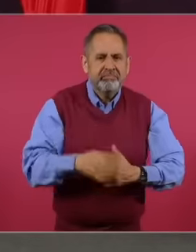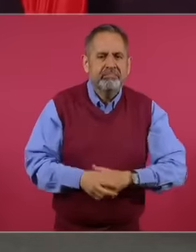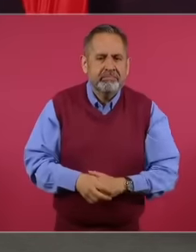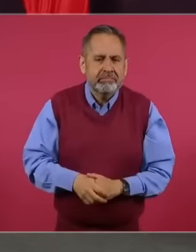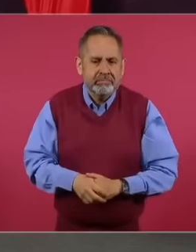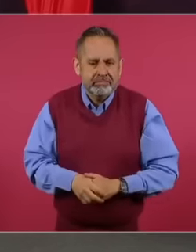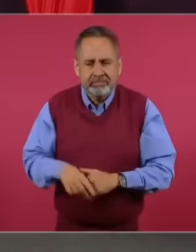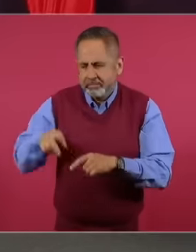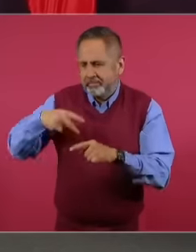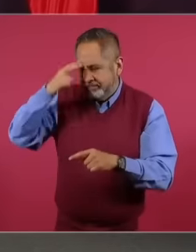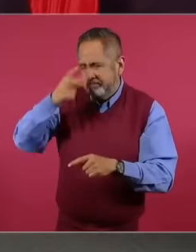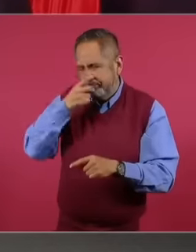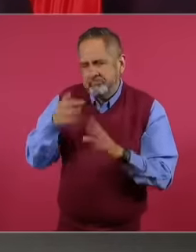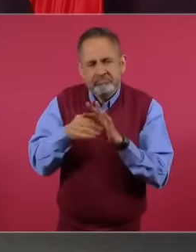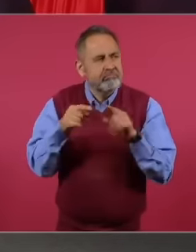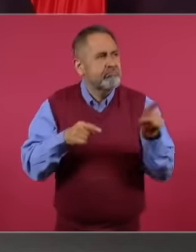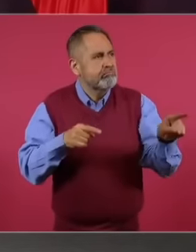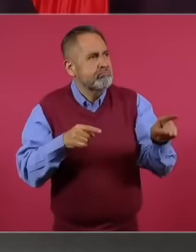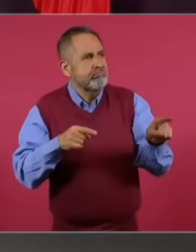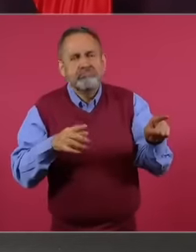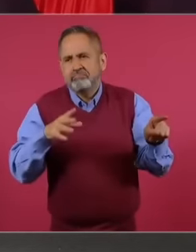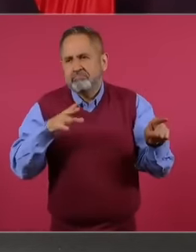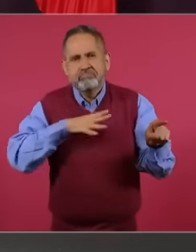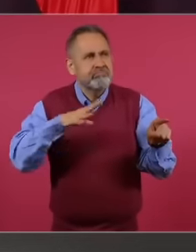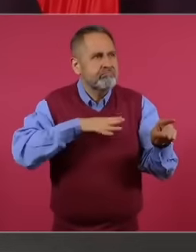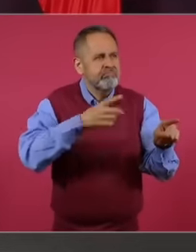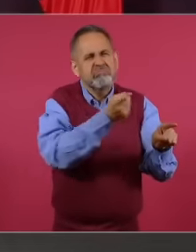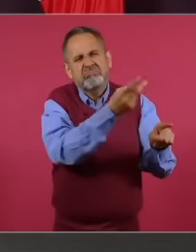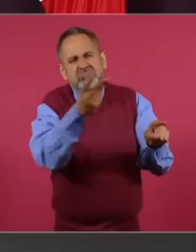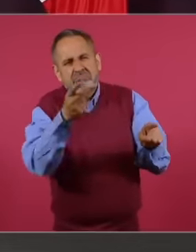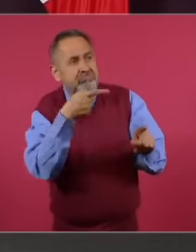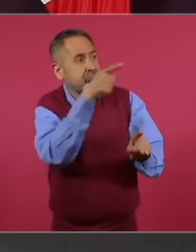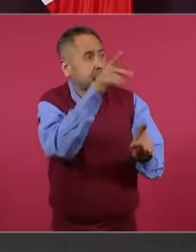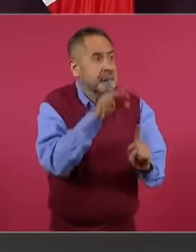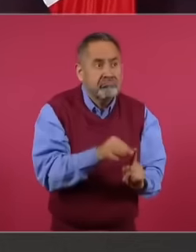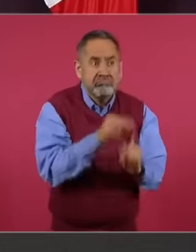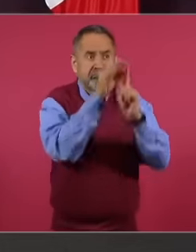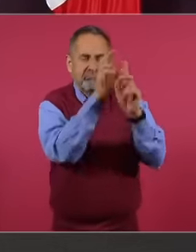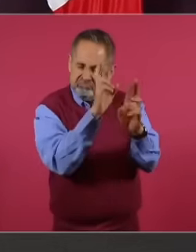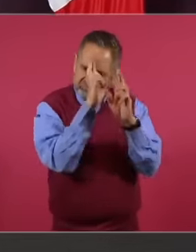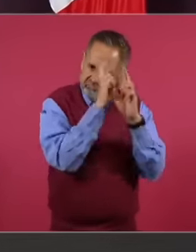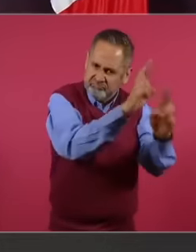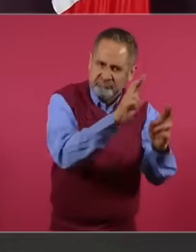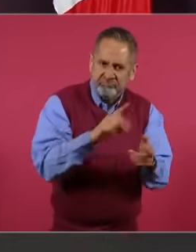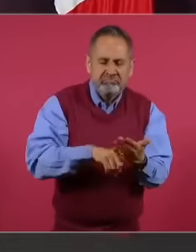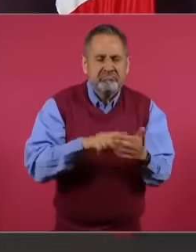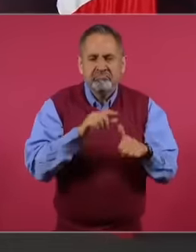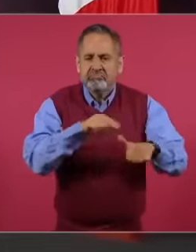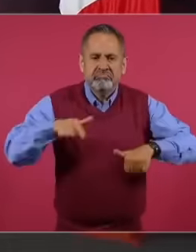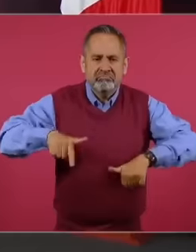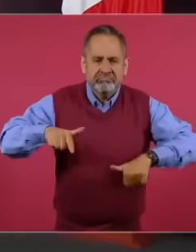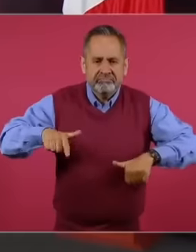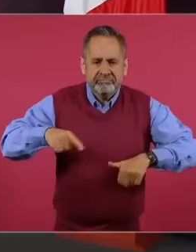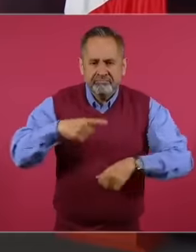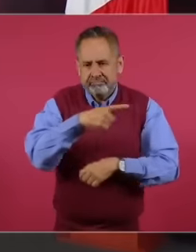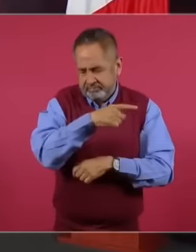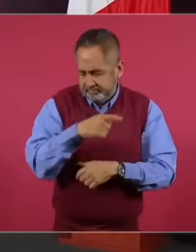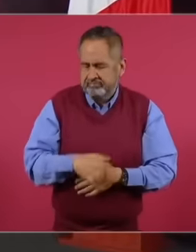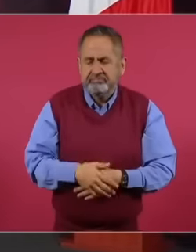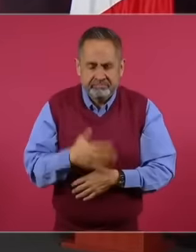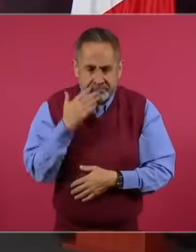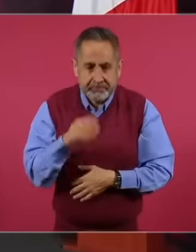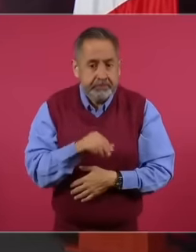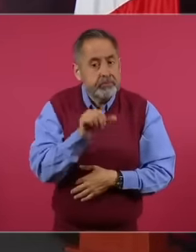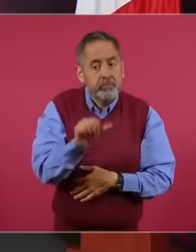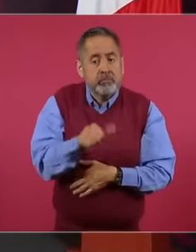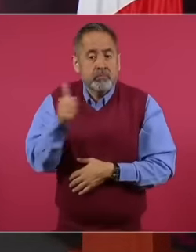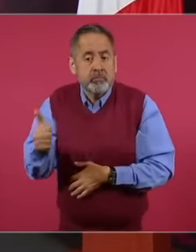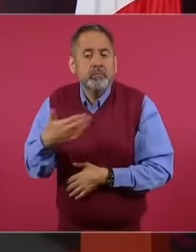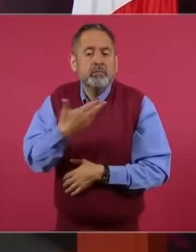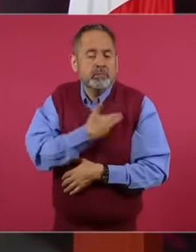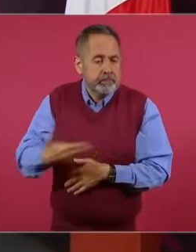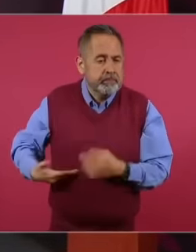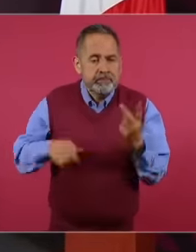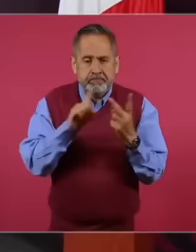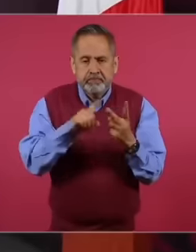In Mexico, great recognition was said for Lincoln and the other